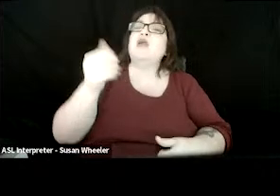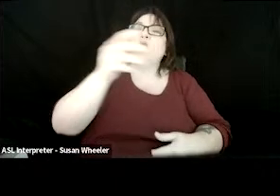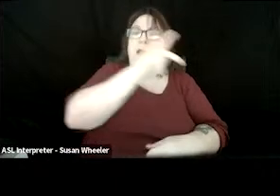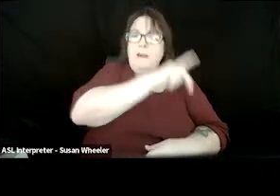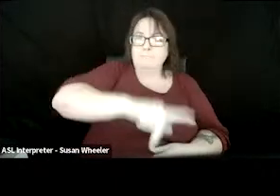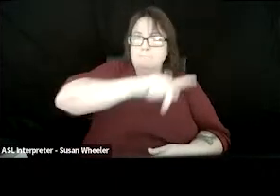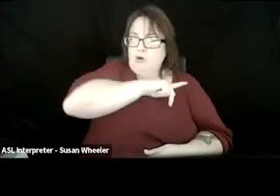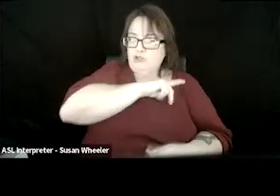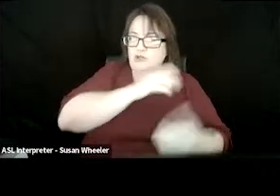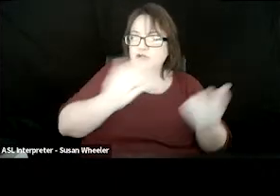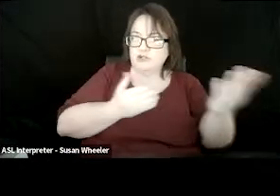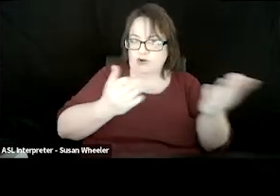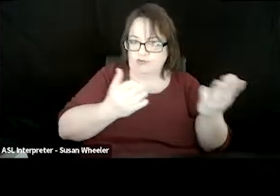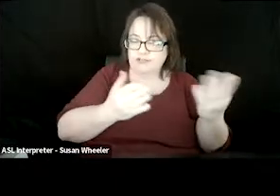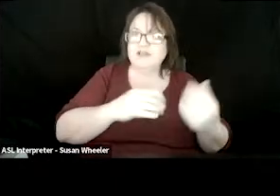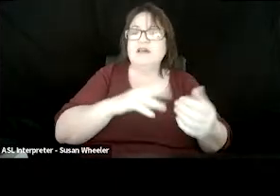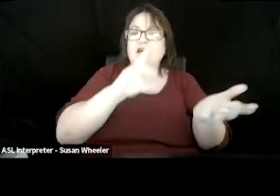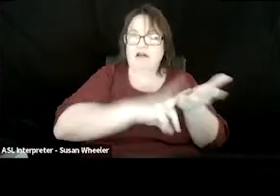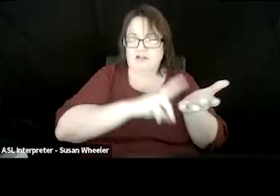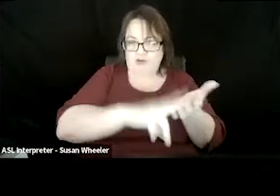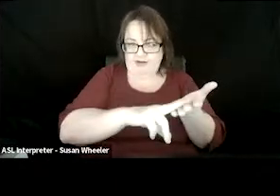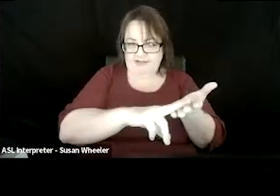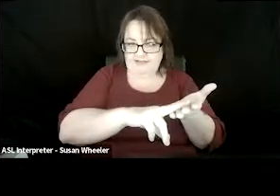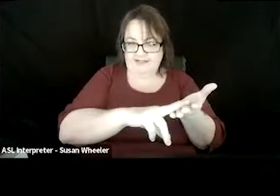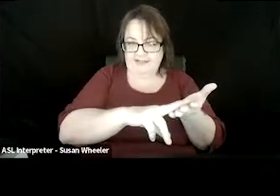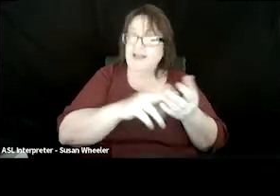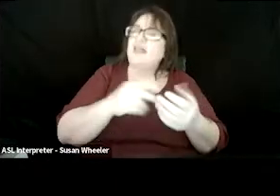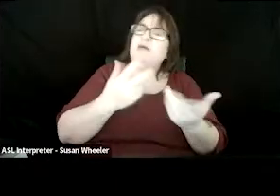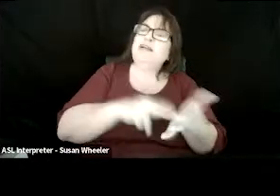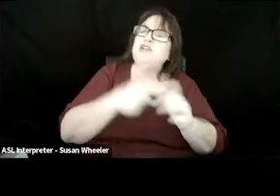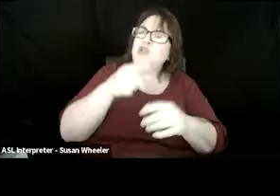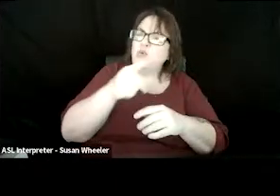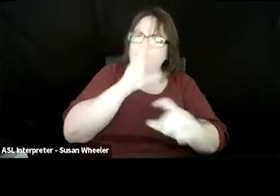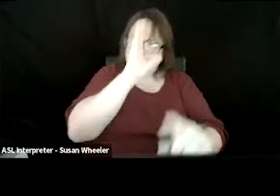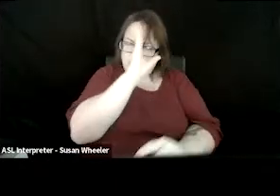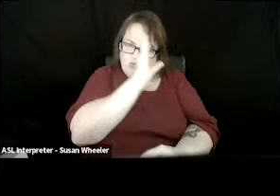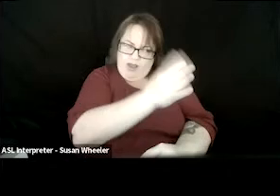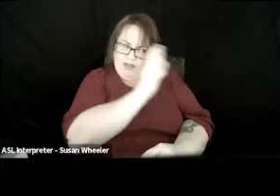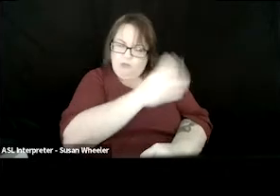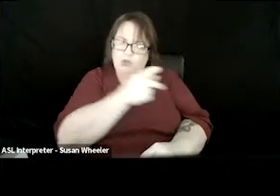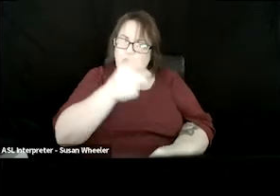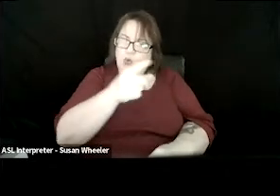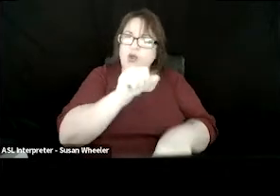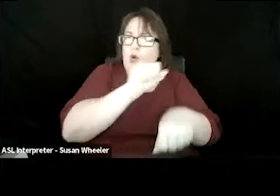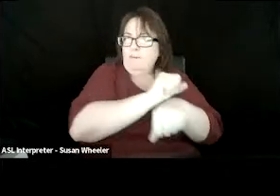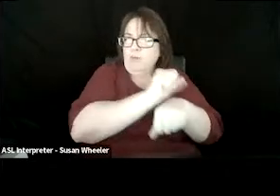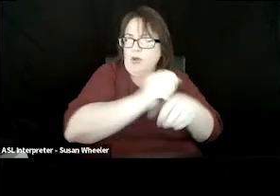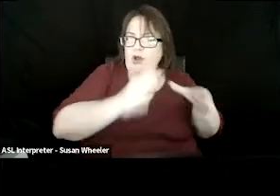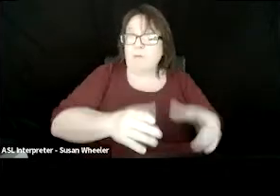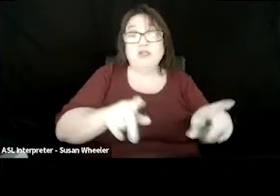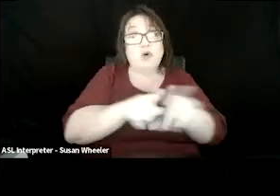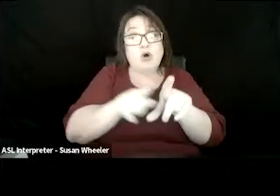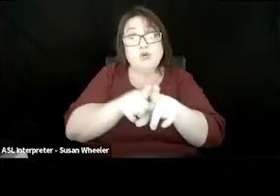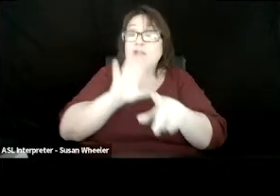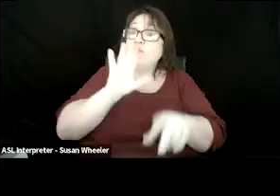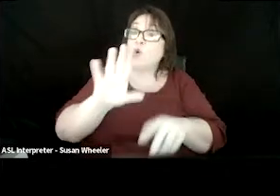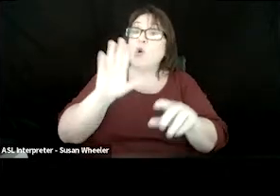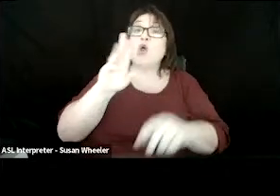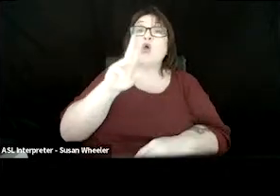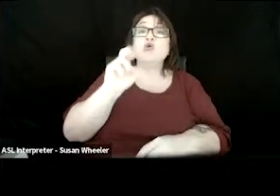that's a personal employment contract that you have directly with your employer, but you also have your union contract.